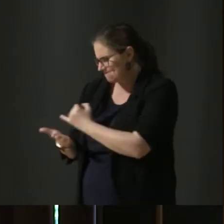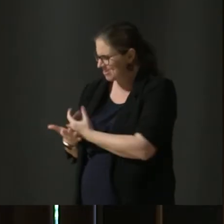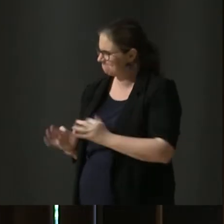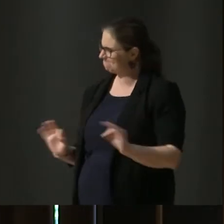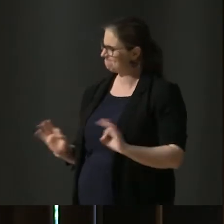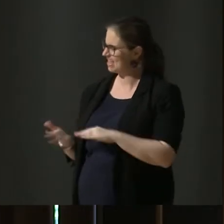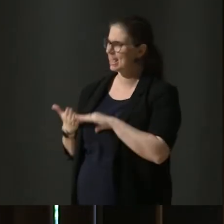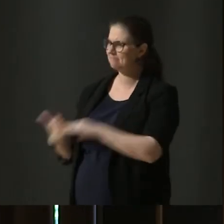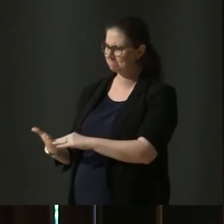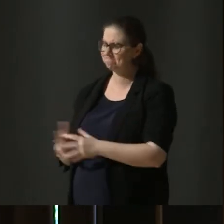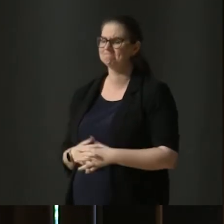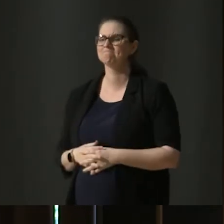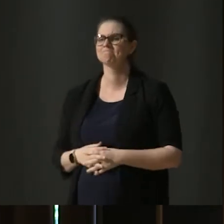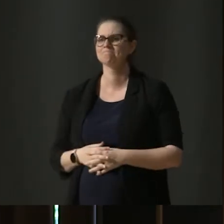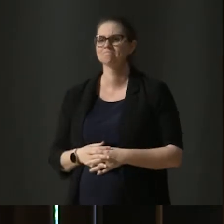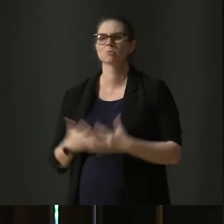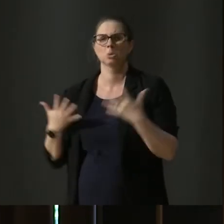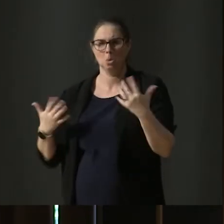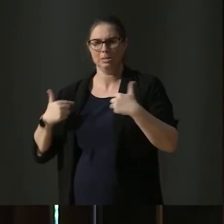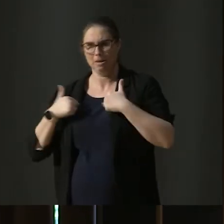So, I met with the family